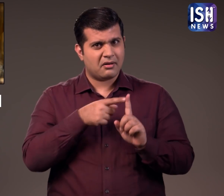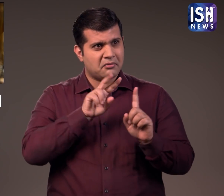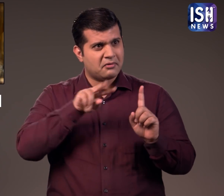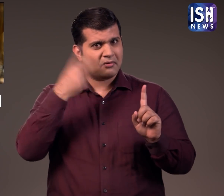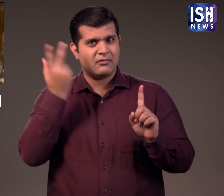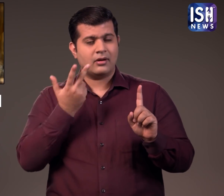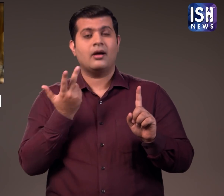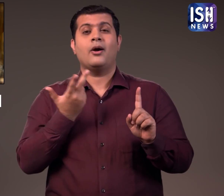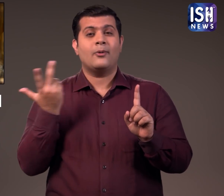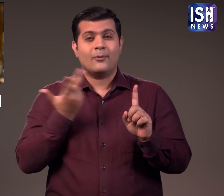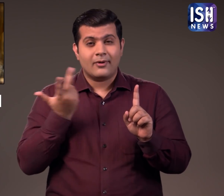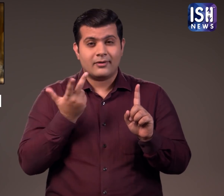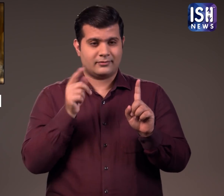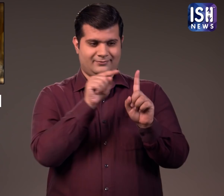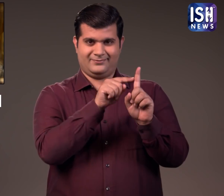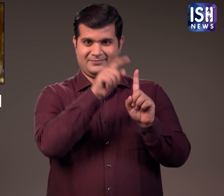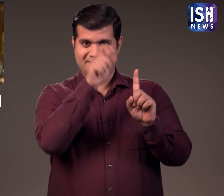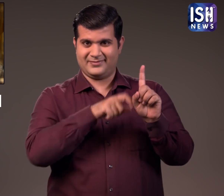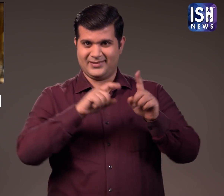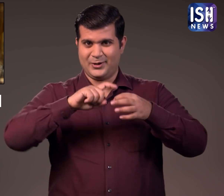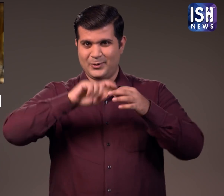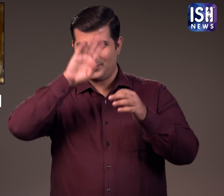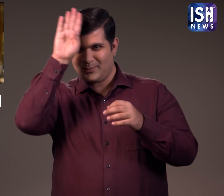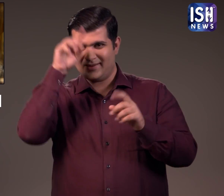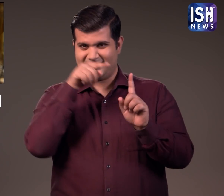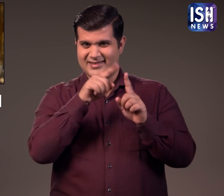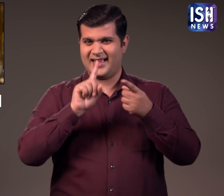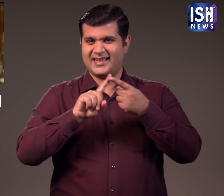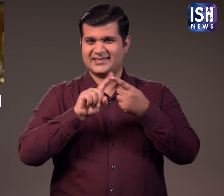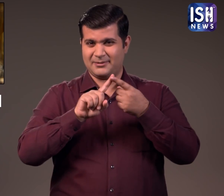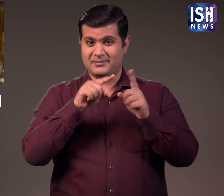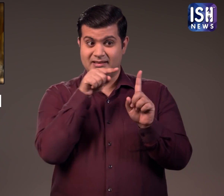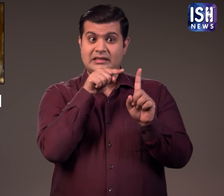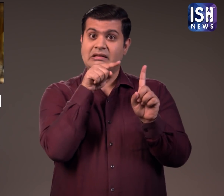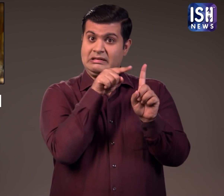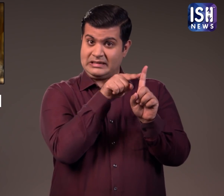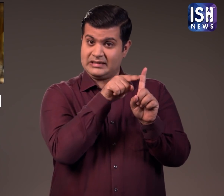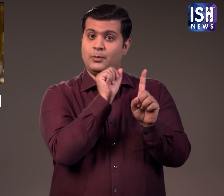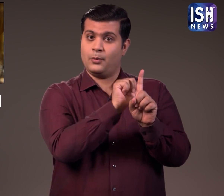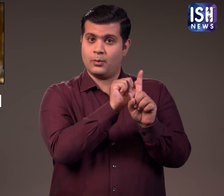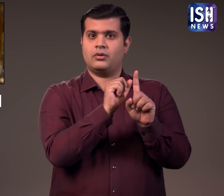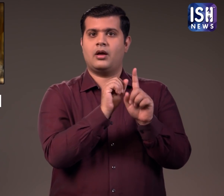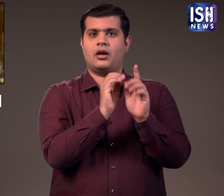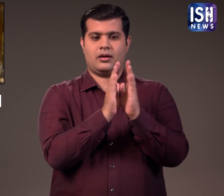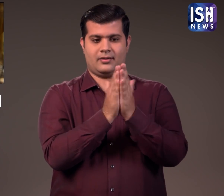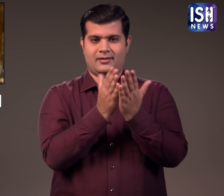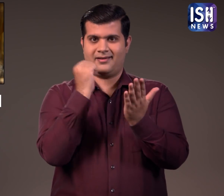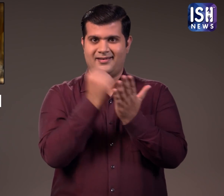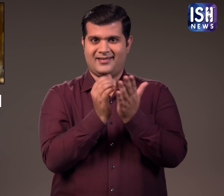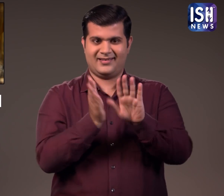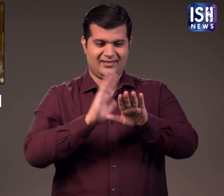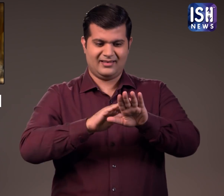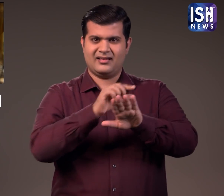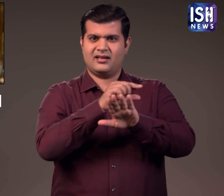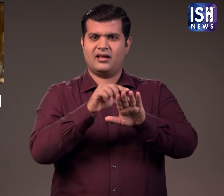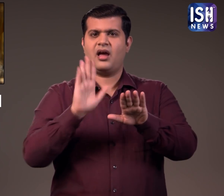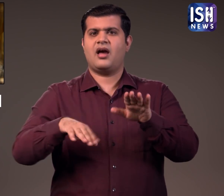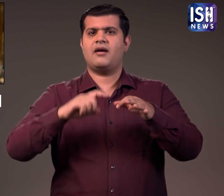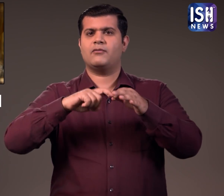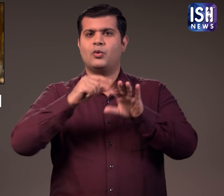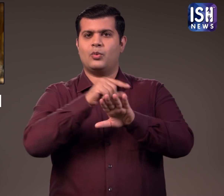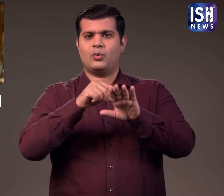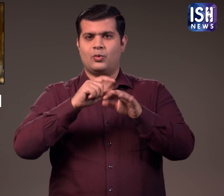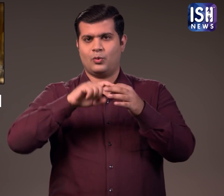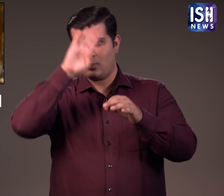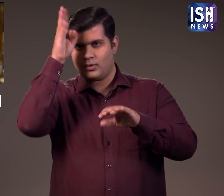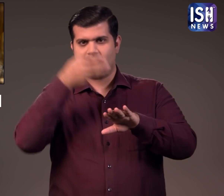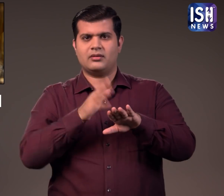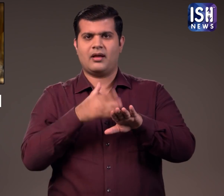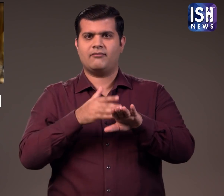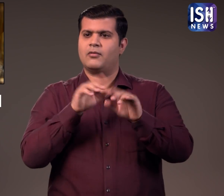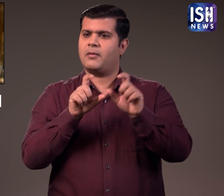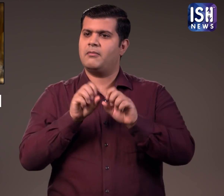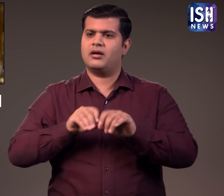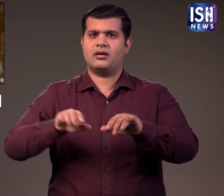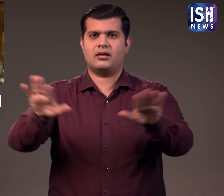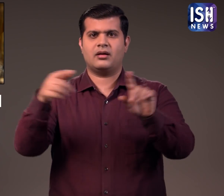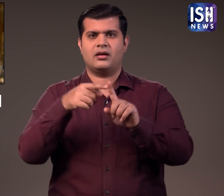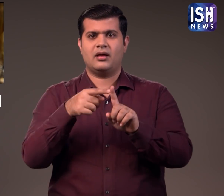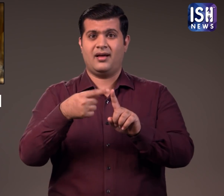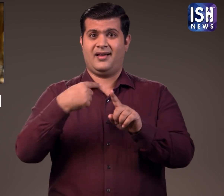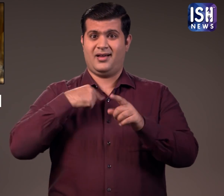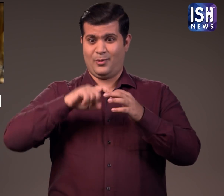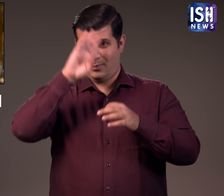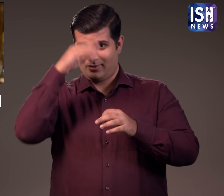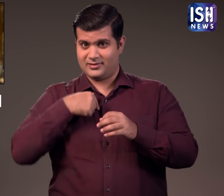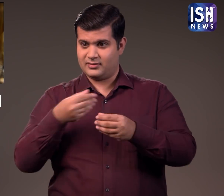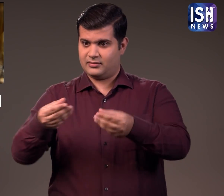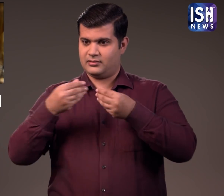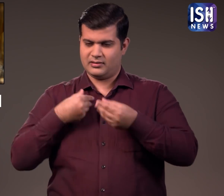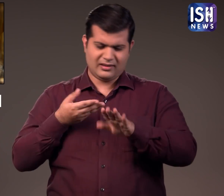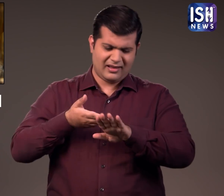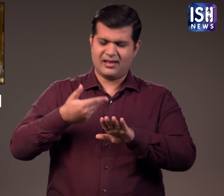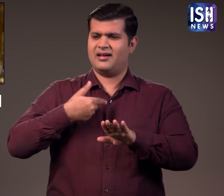Why such a weird rule? Since passports in Britain are issued under the name of the queen,